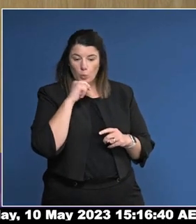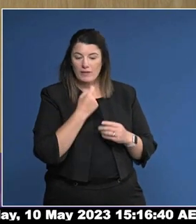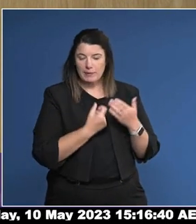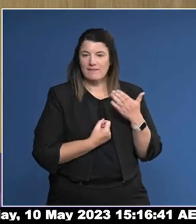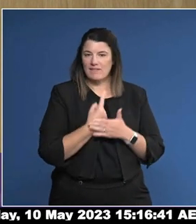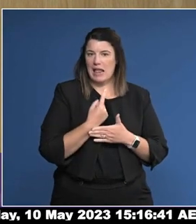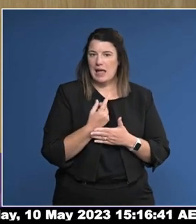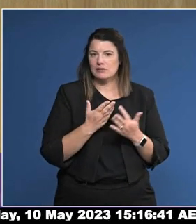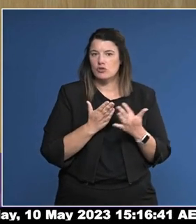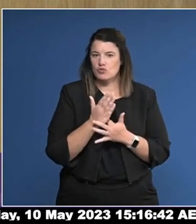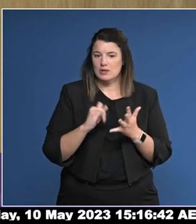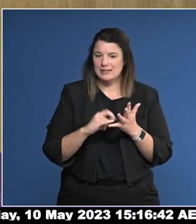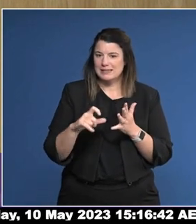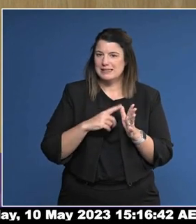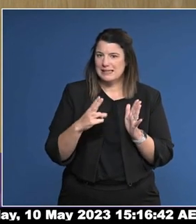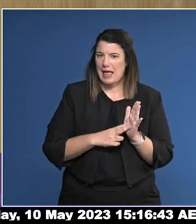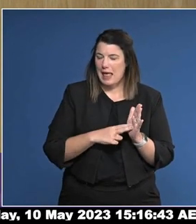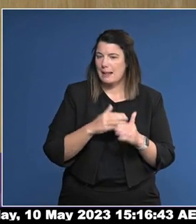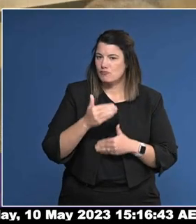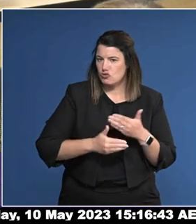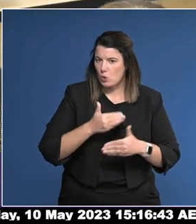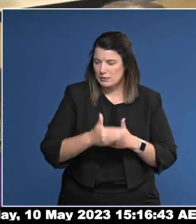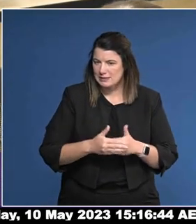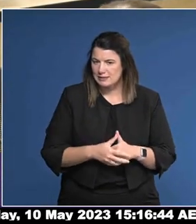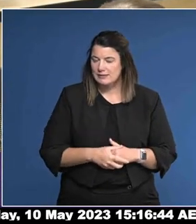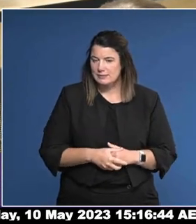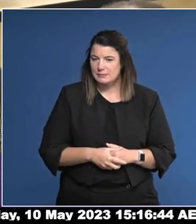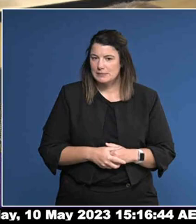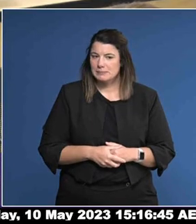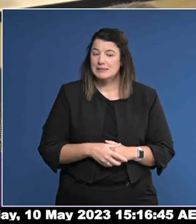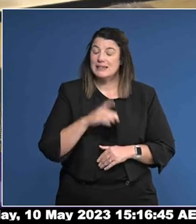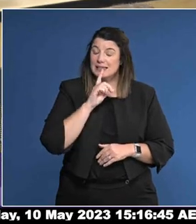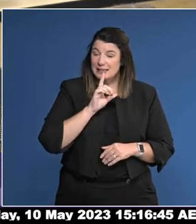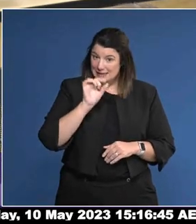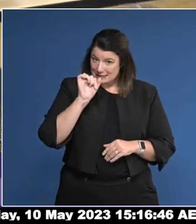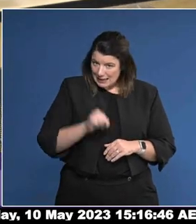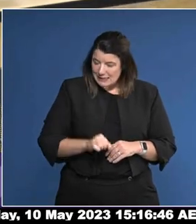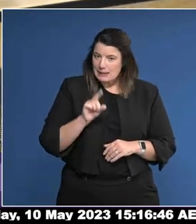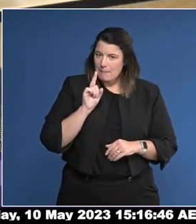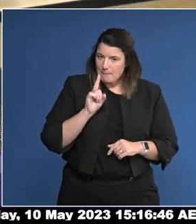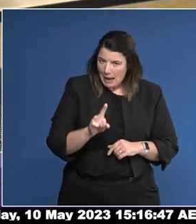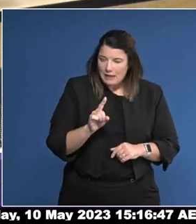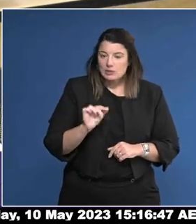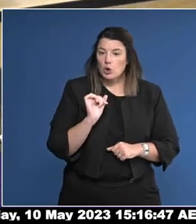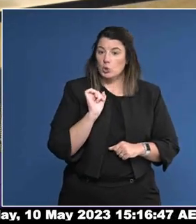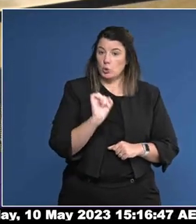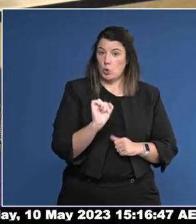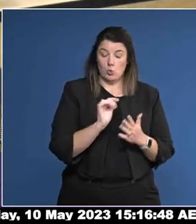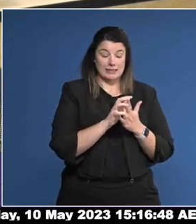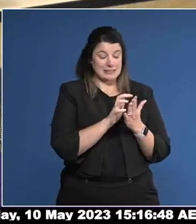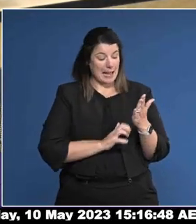But the point being that, in your statement, you say that: